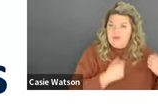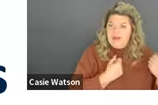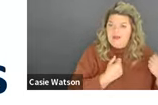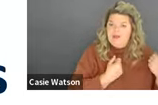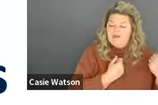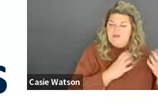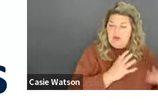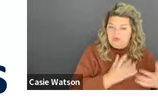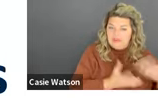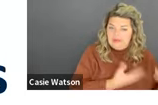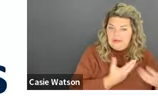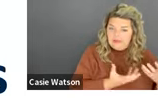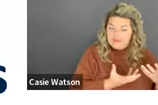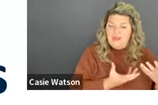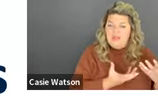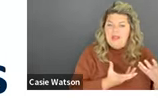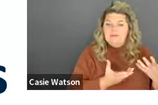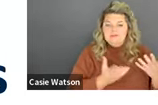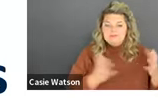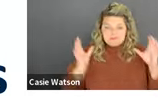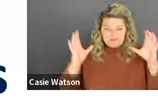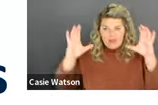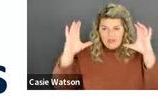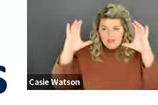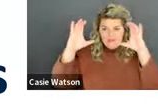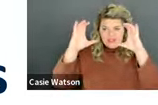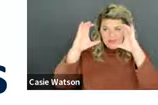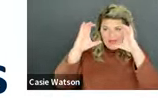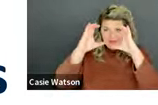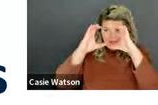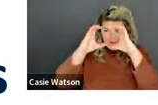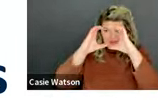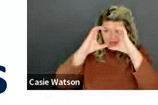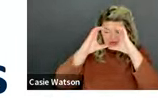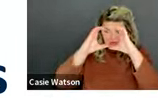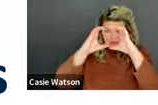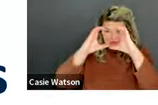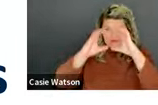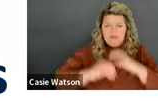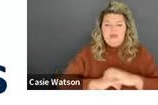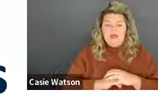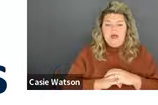So they know sign language and then their vision kind of becomes tunneled